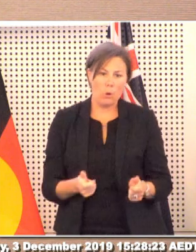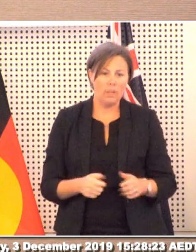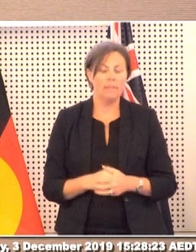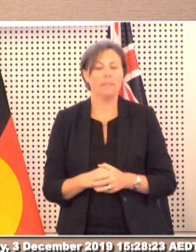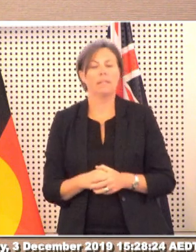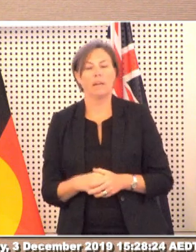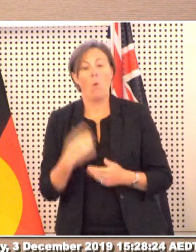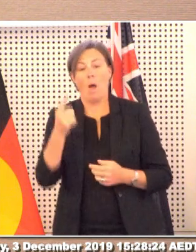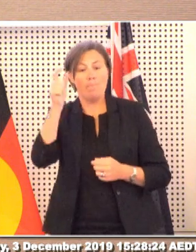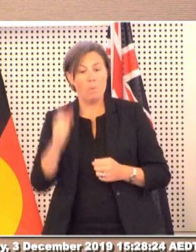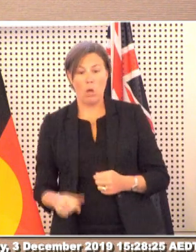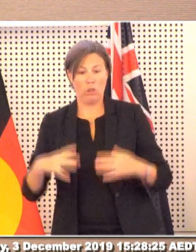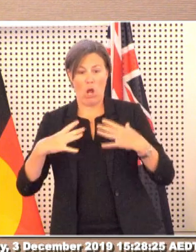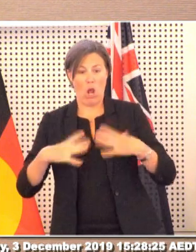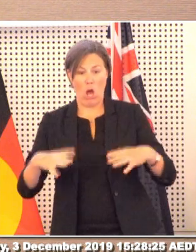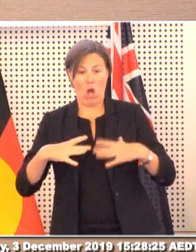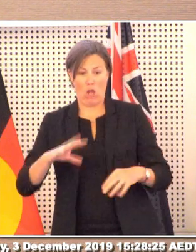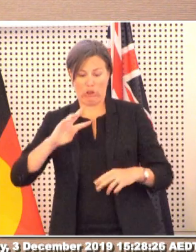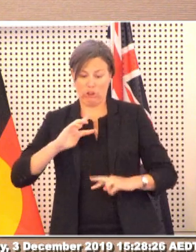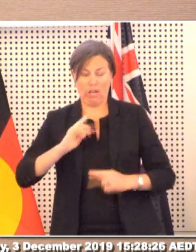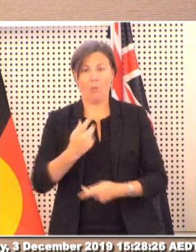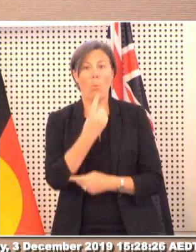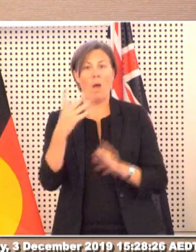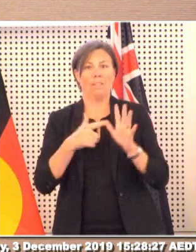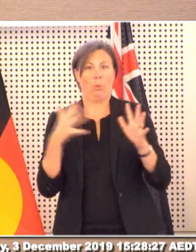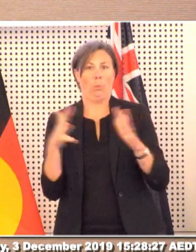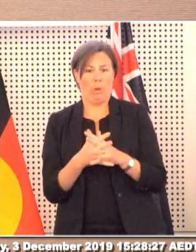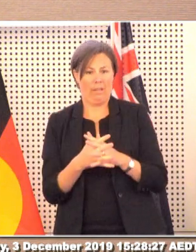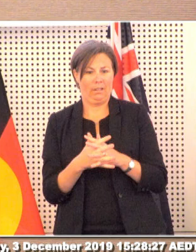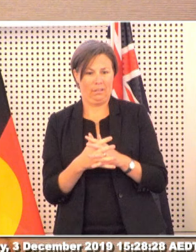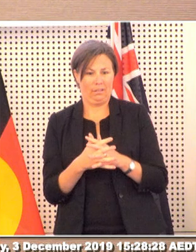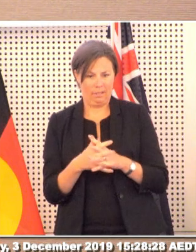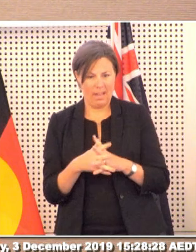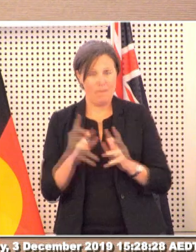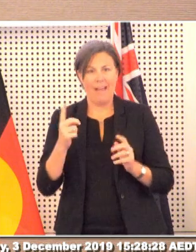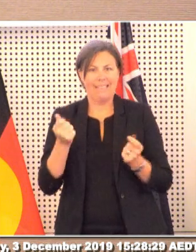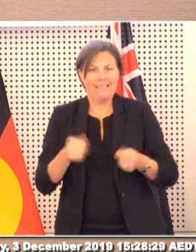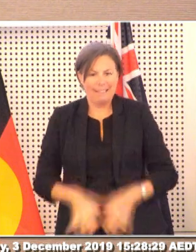The television set of a resident who loves TV and DVDs broke down but was not replaced for many months.